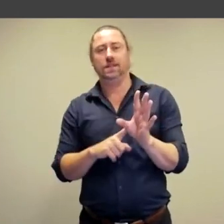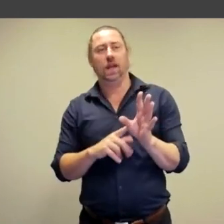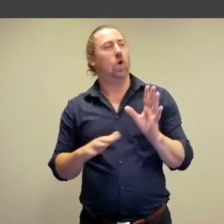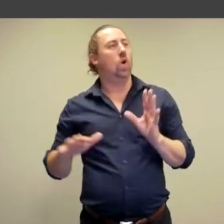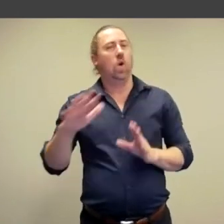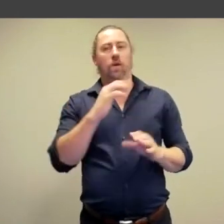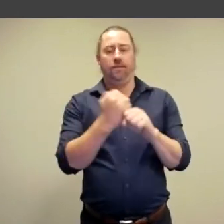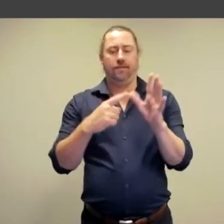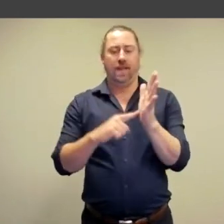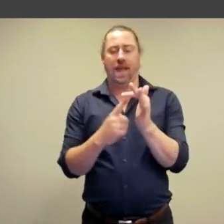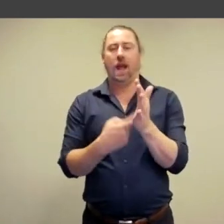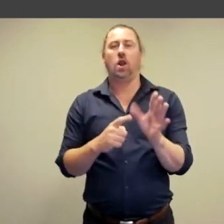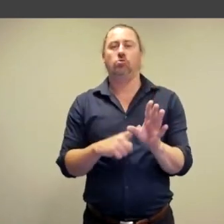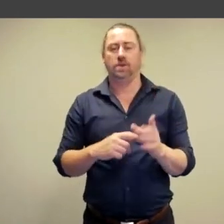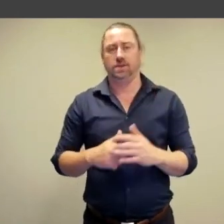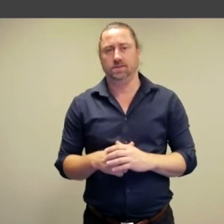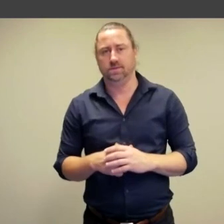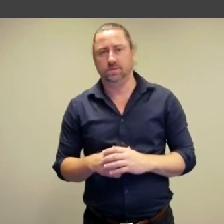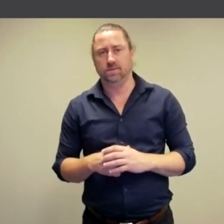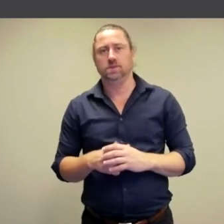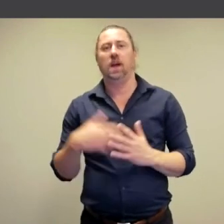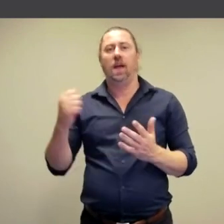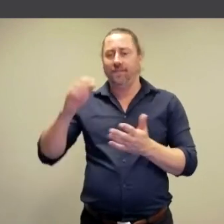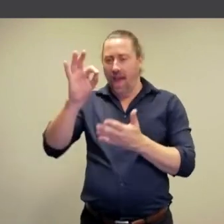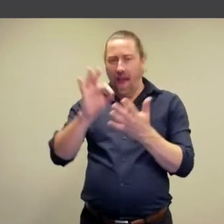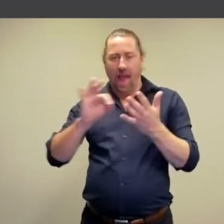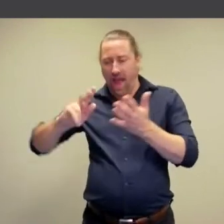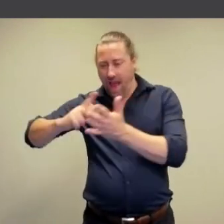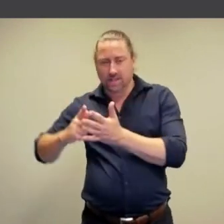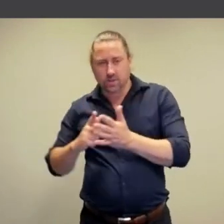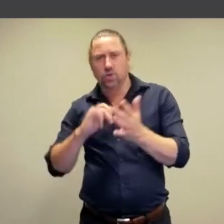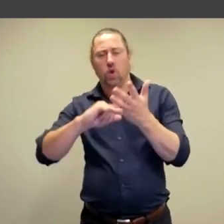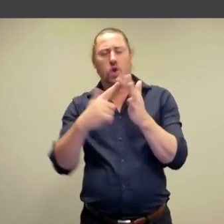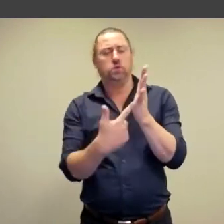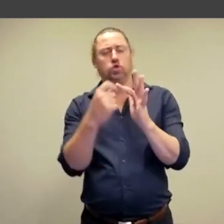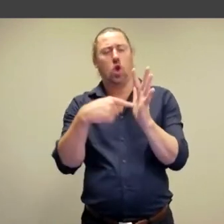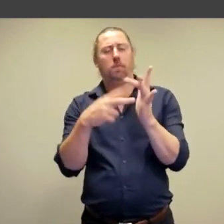They used existing architectural components of the Serpentine Gallery in